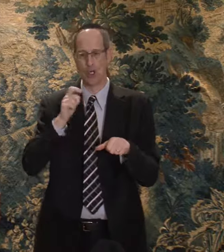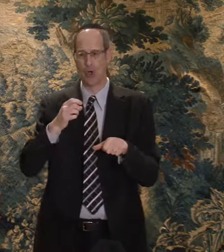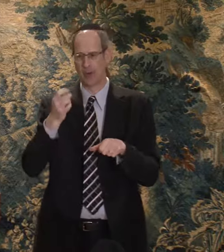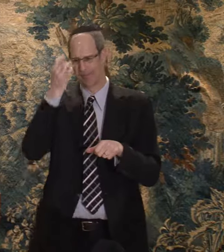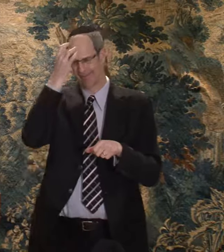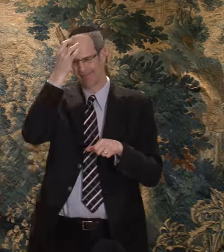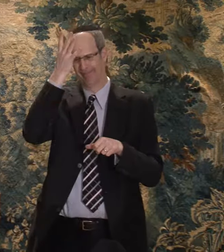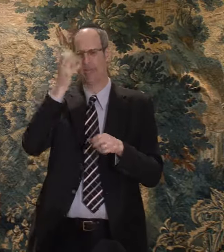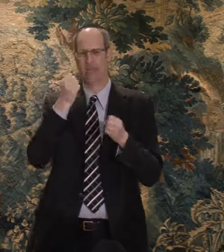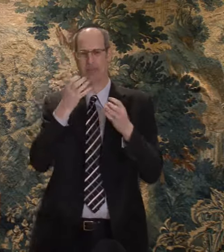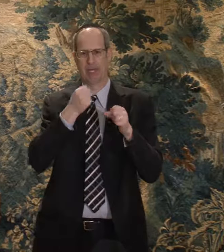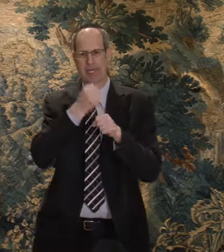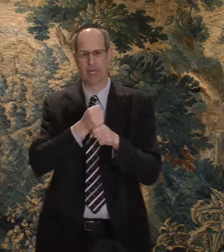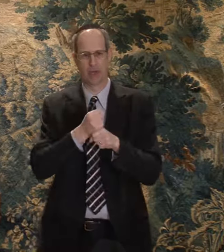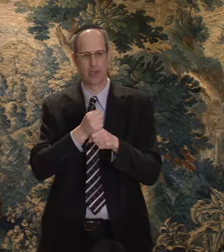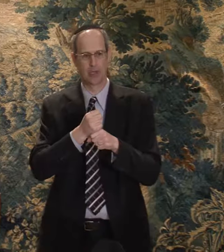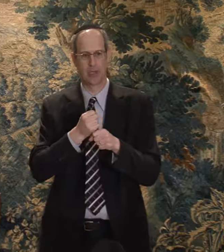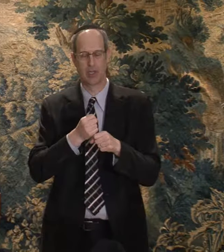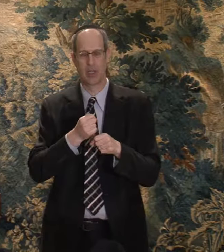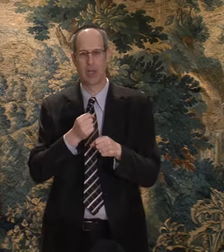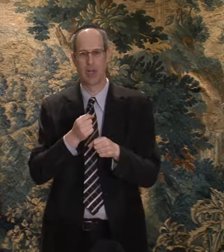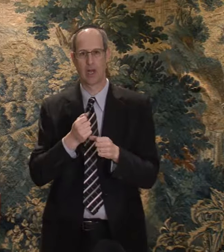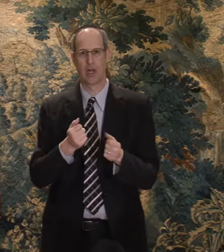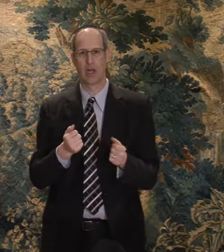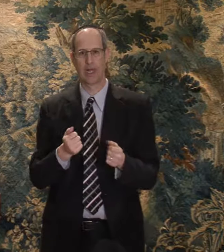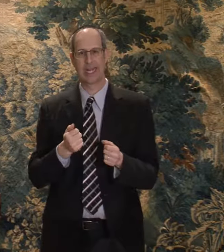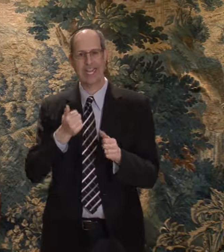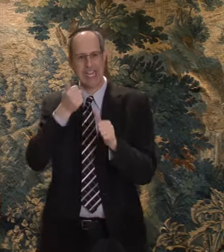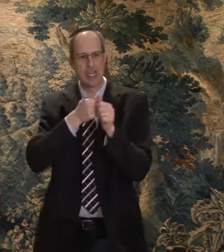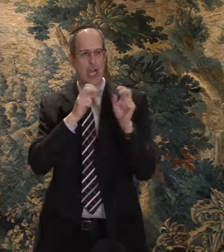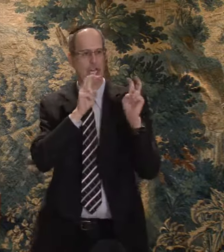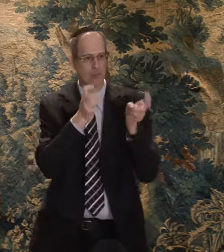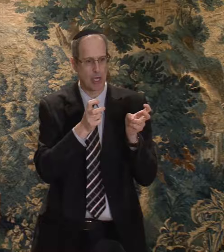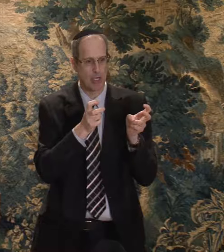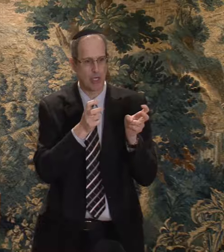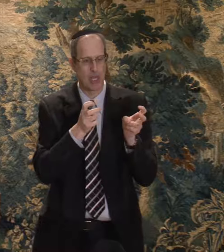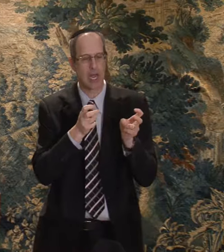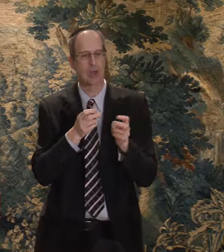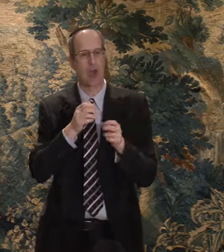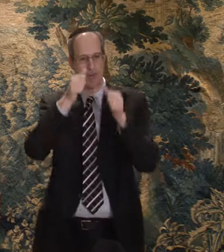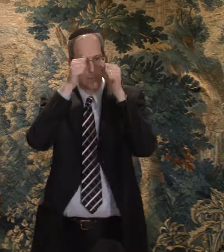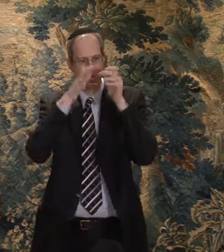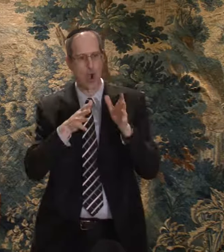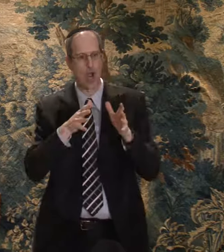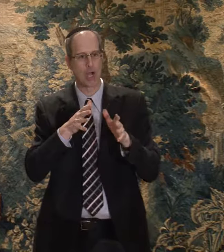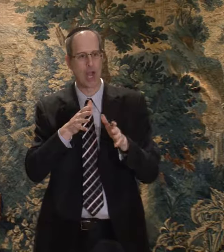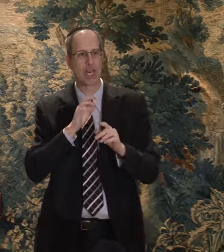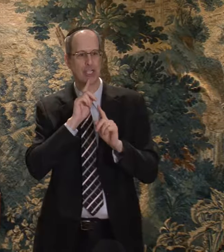years every single expression Umberto sure Amar's positive some good thing